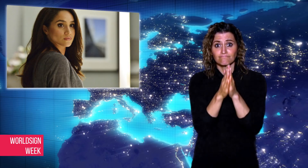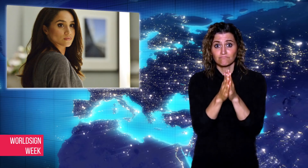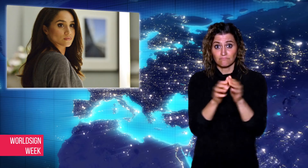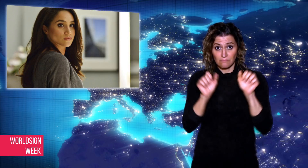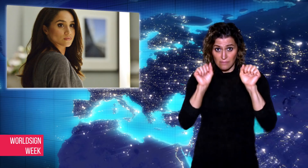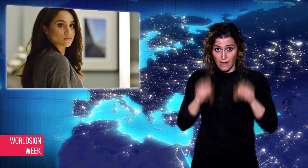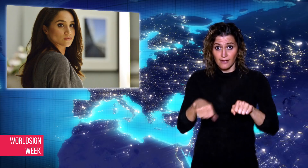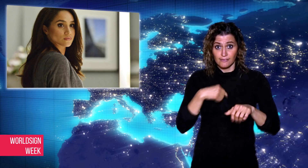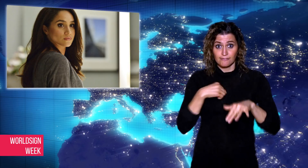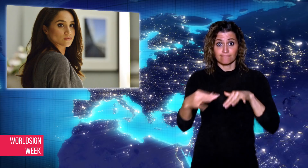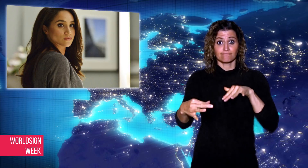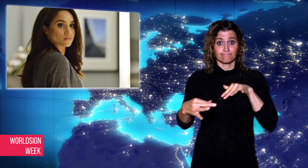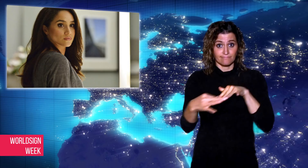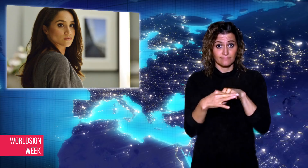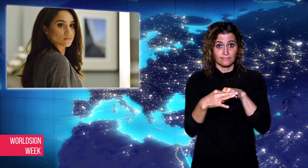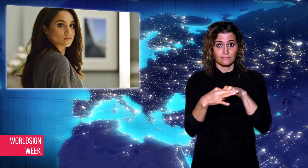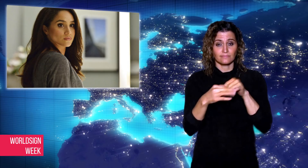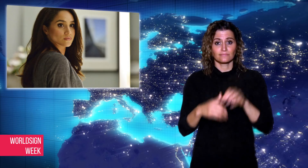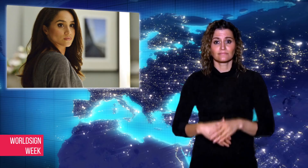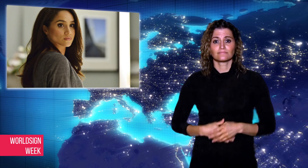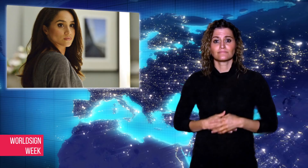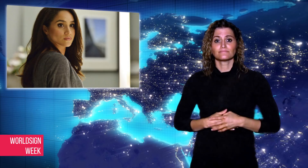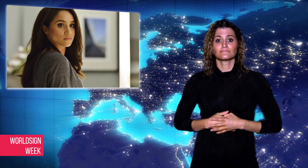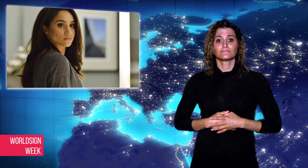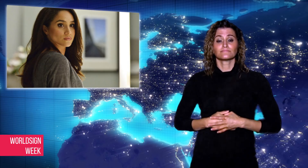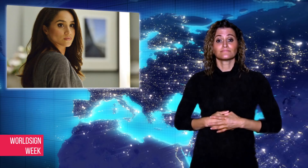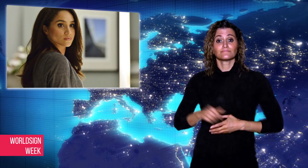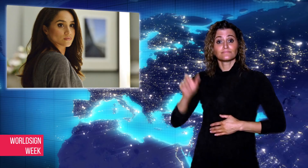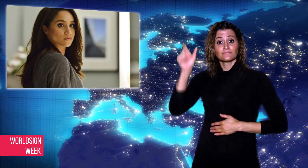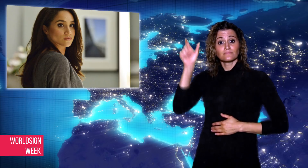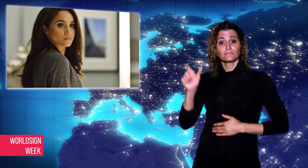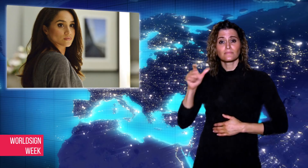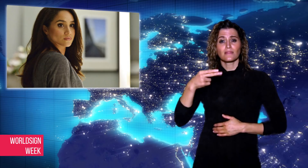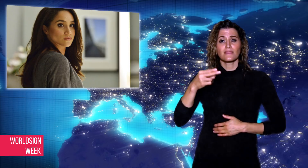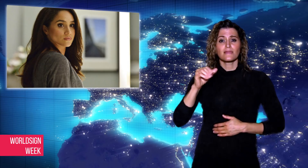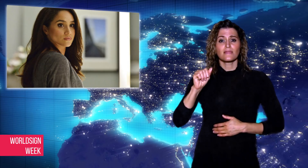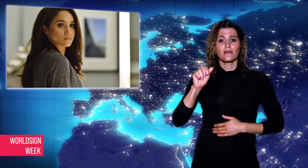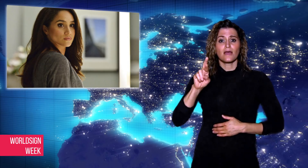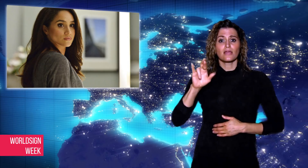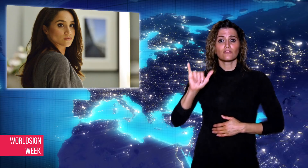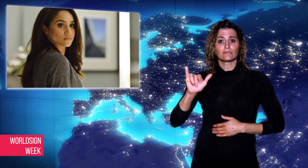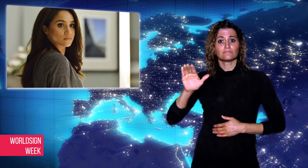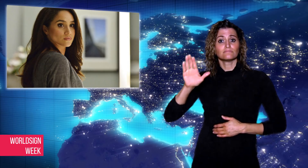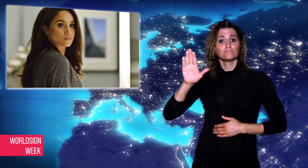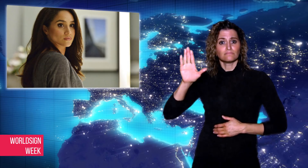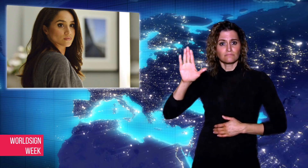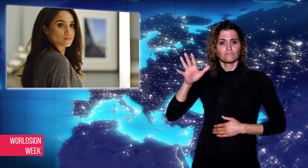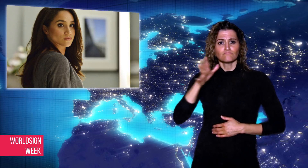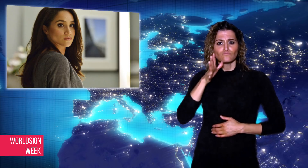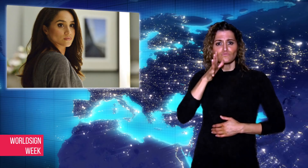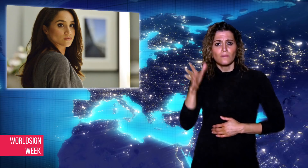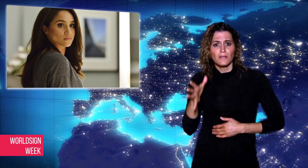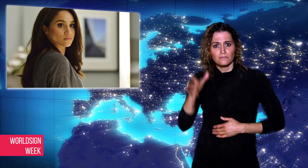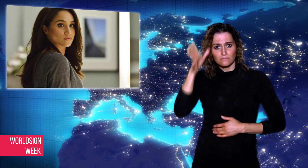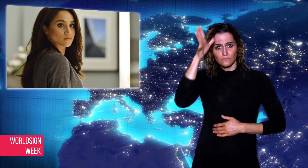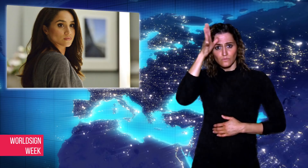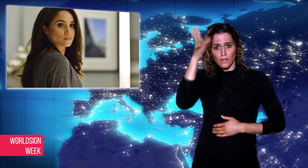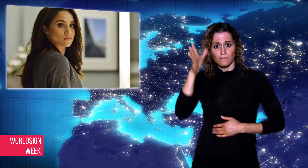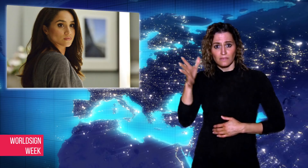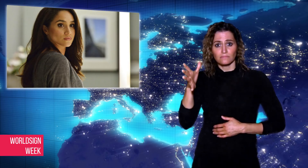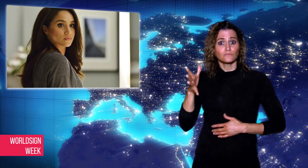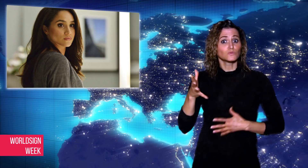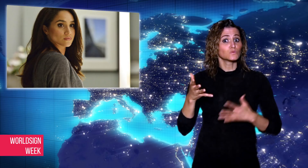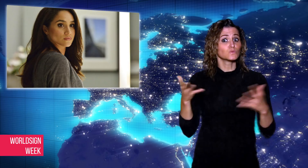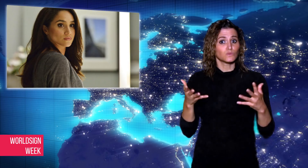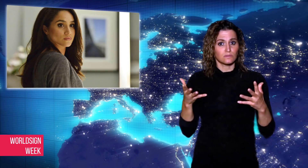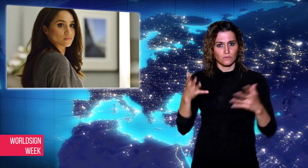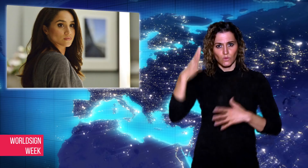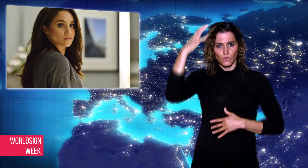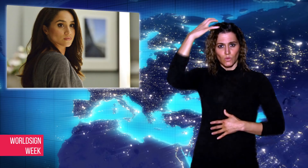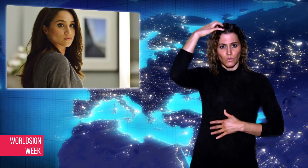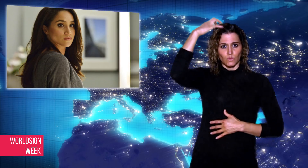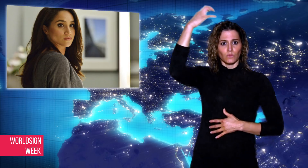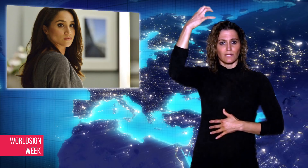grandparents, Queen Elizabeth II and